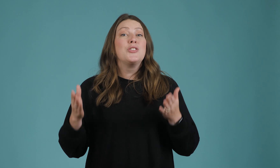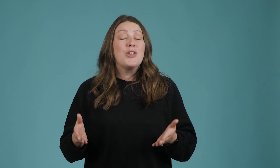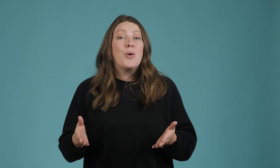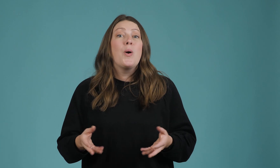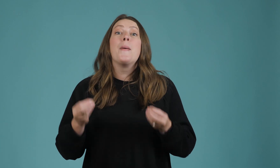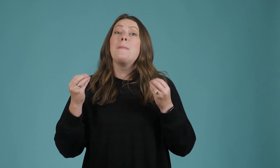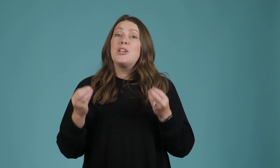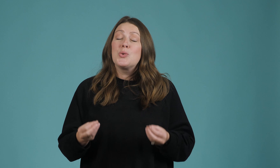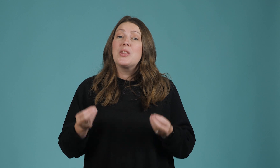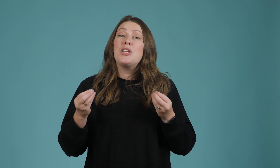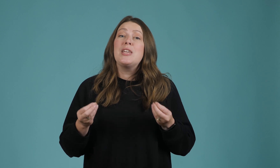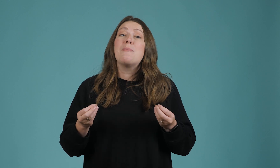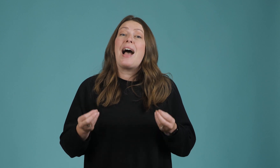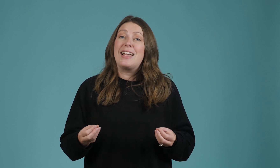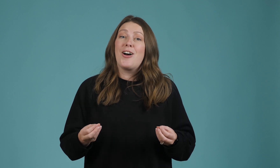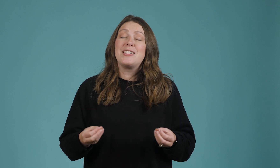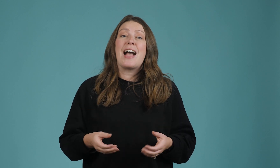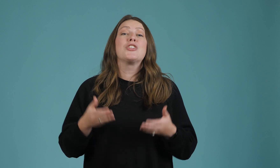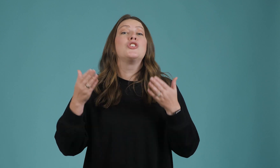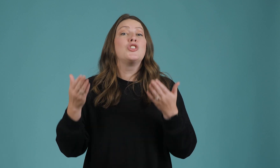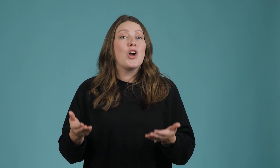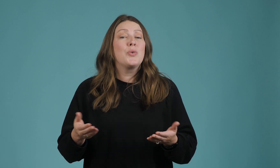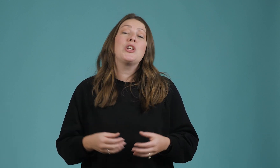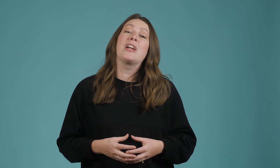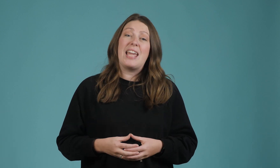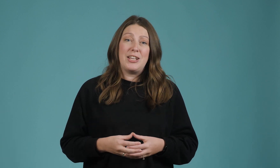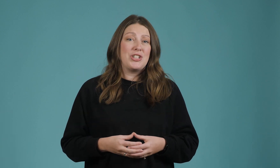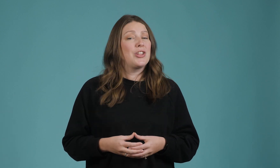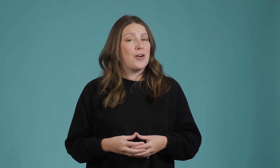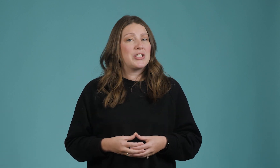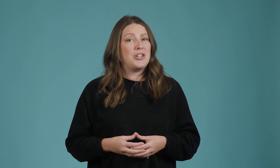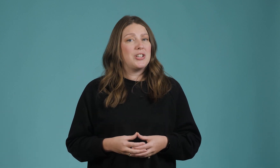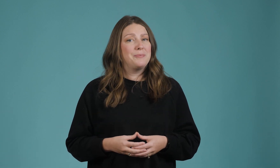So make sure that you keep eye contact to show that you're engaged in the conversation.